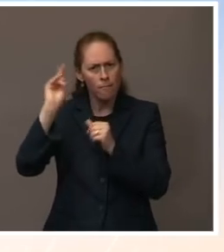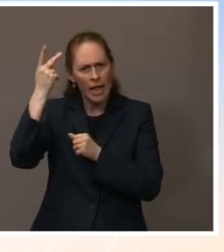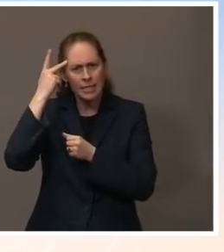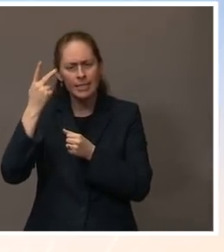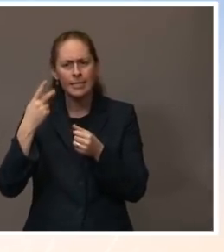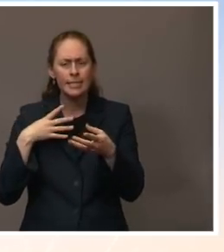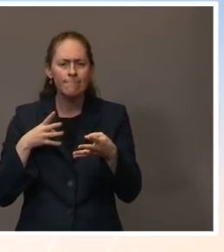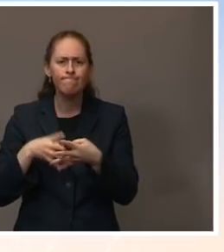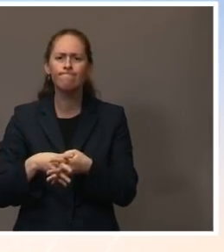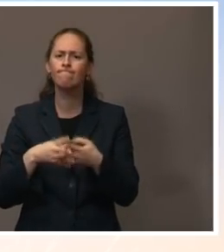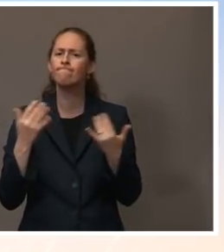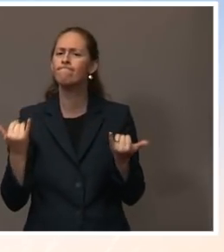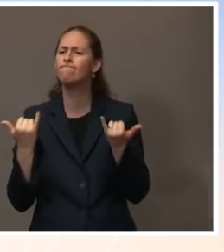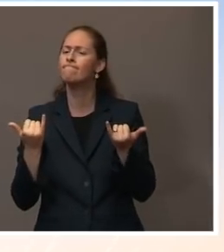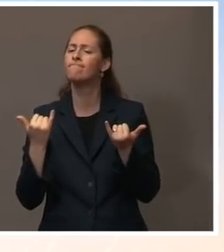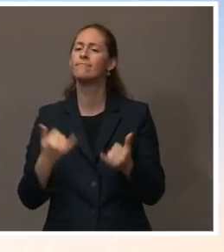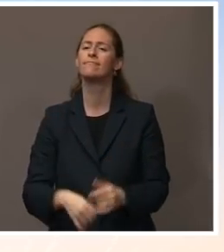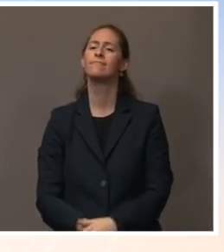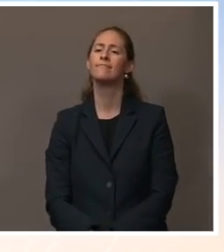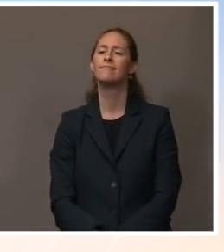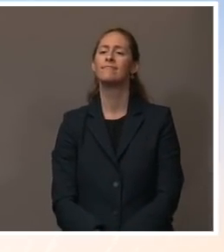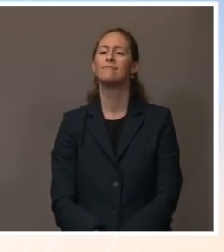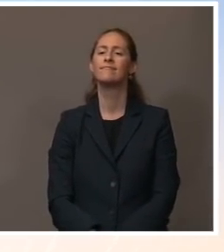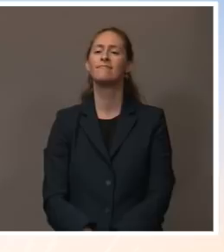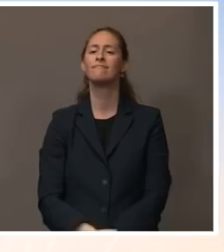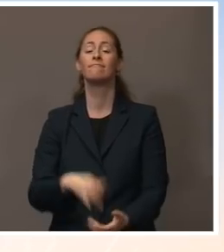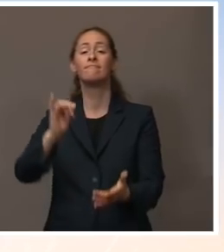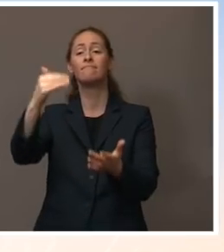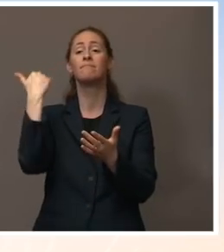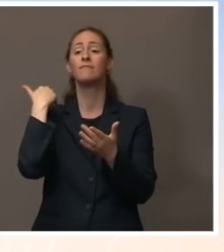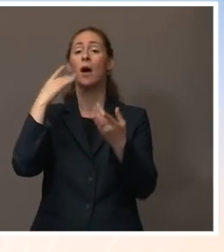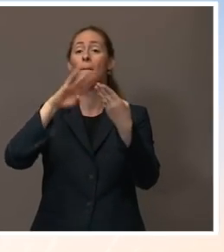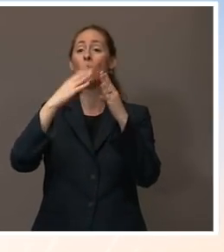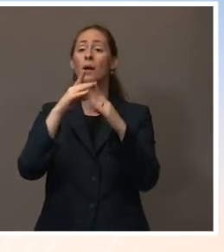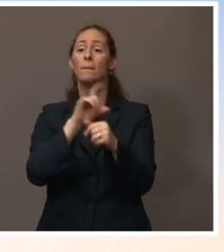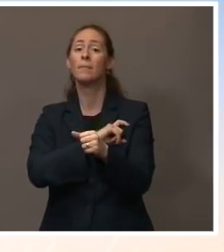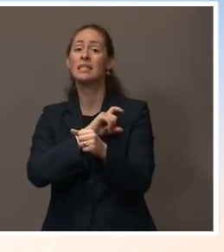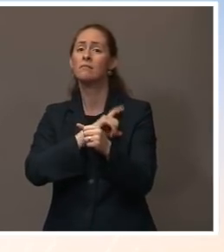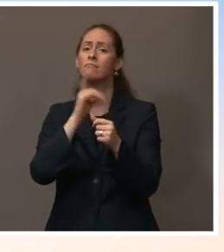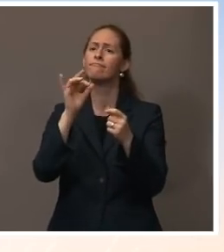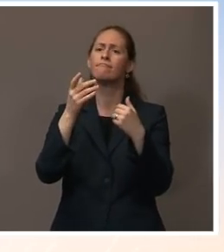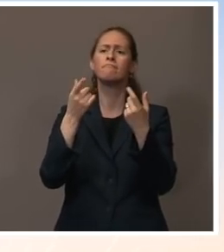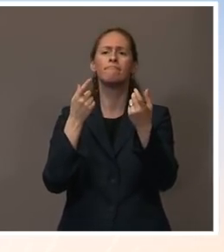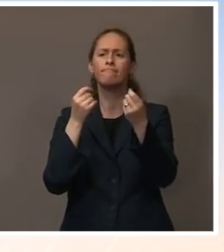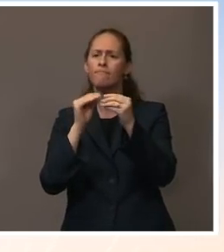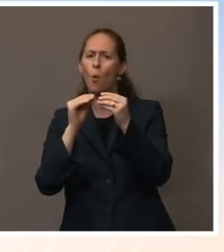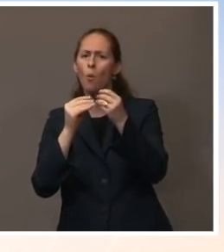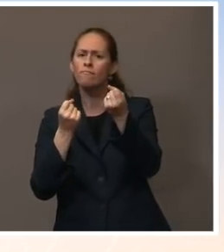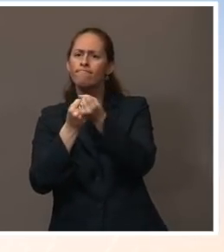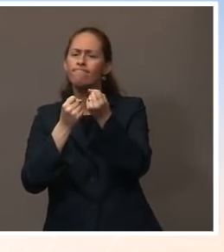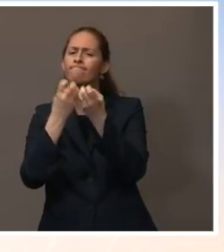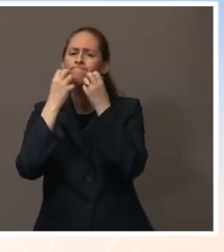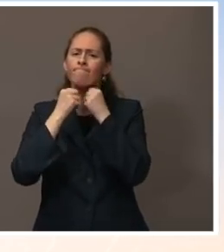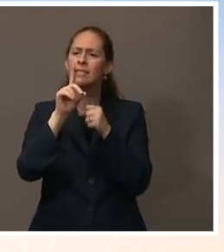you know, historically had been supported by liberal Democrats; Democrats; civil rights groups, including the NAACP, and --